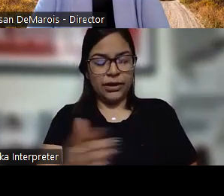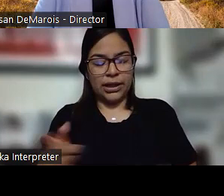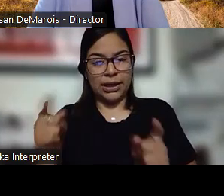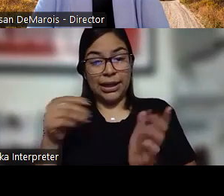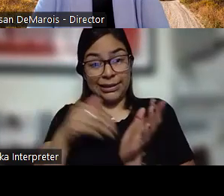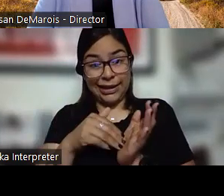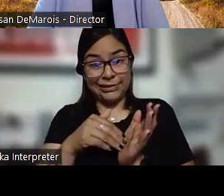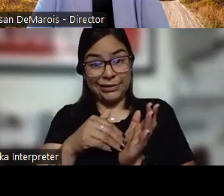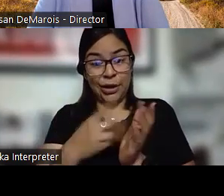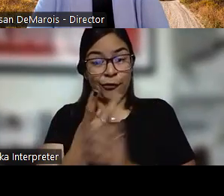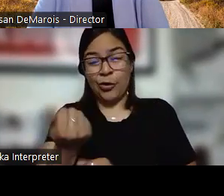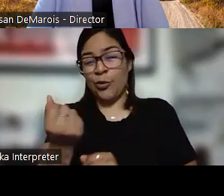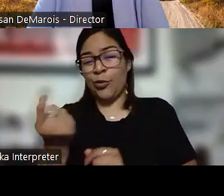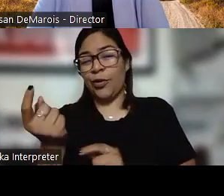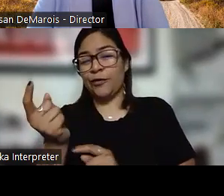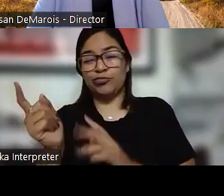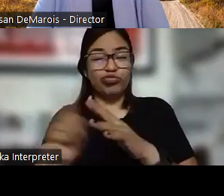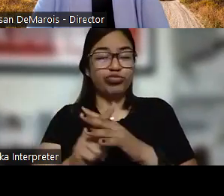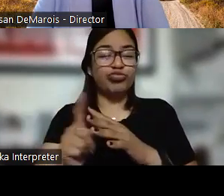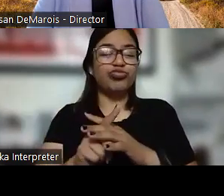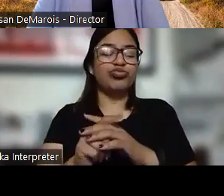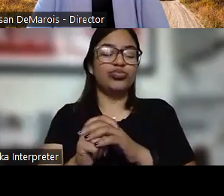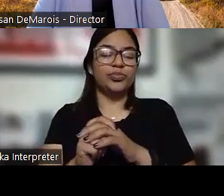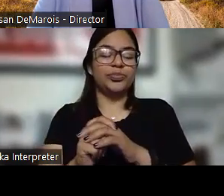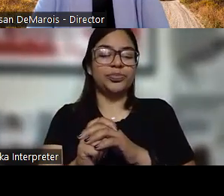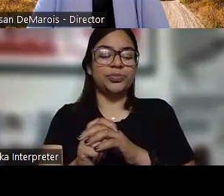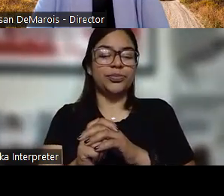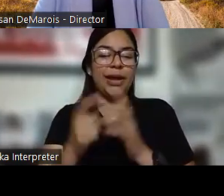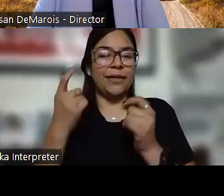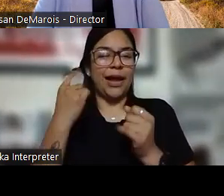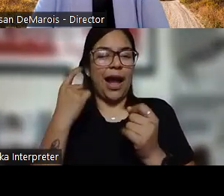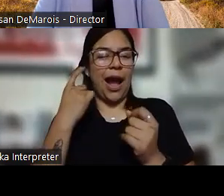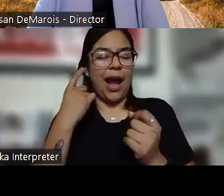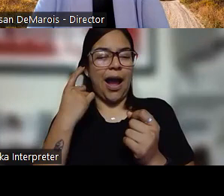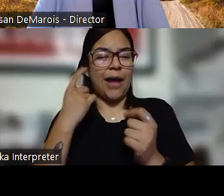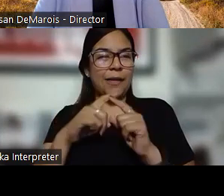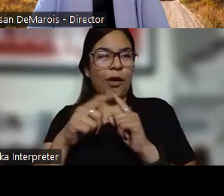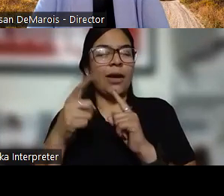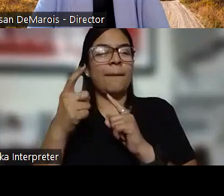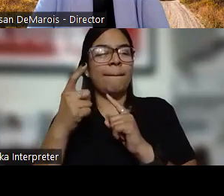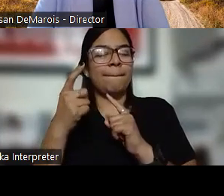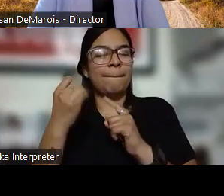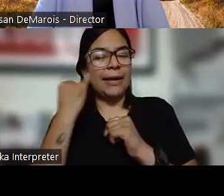emerged and we're we're seeing as we talk and we look at other states you know there's there